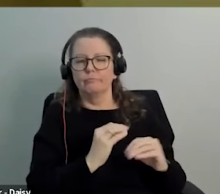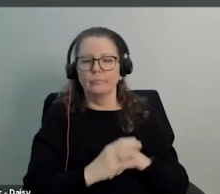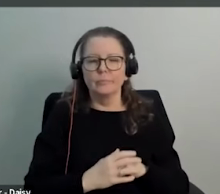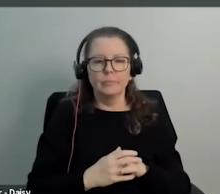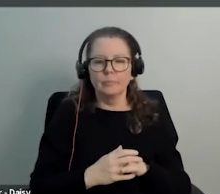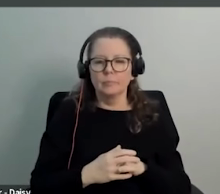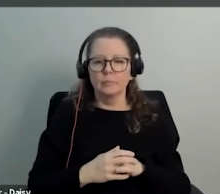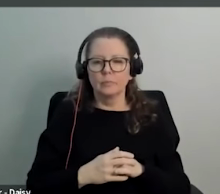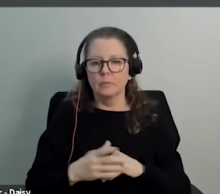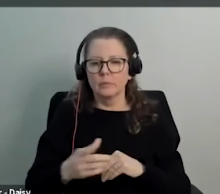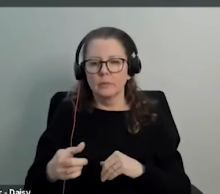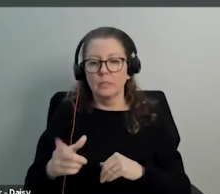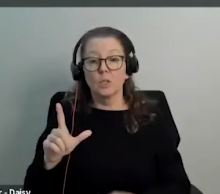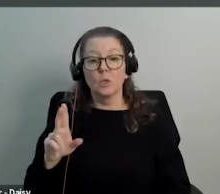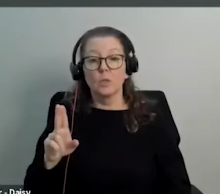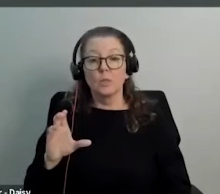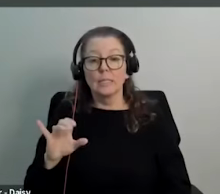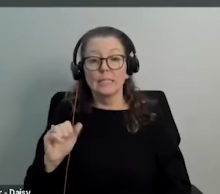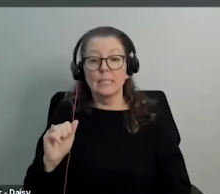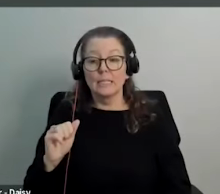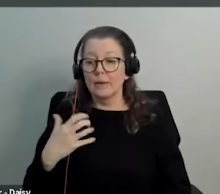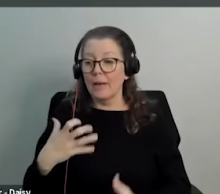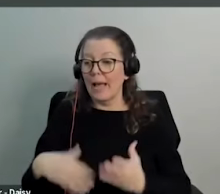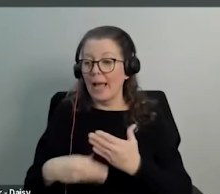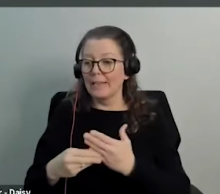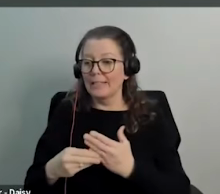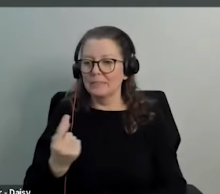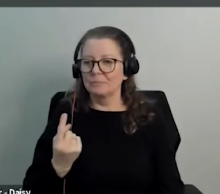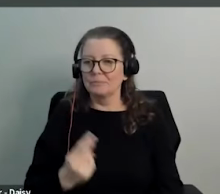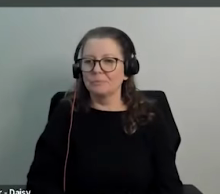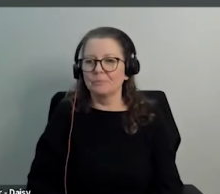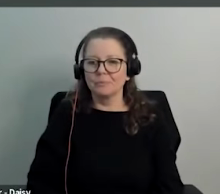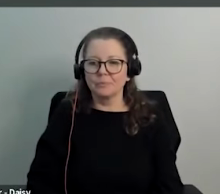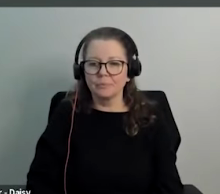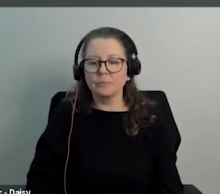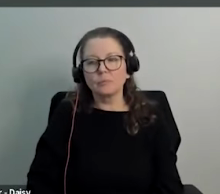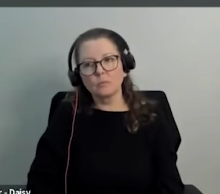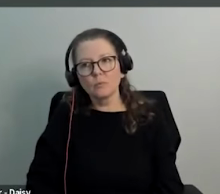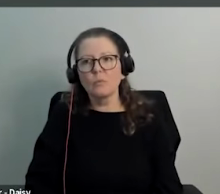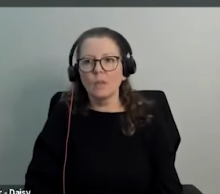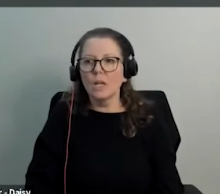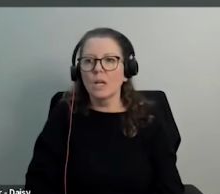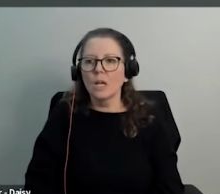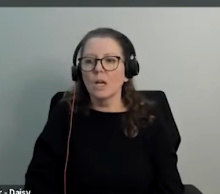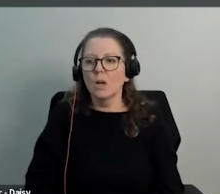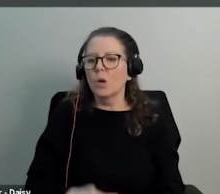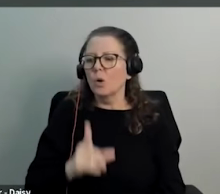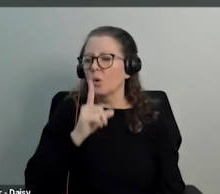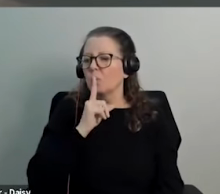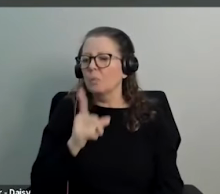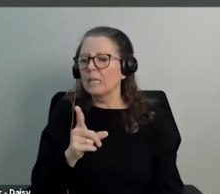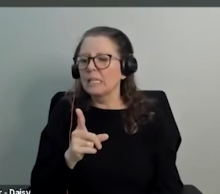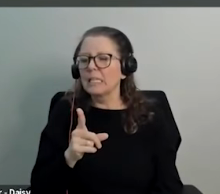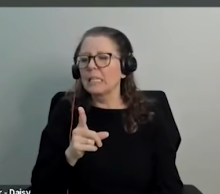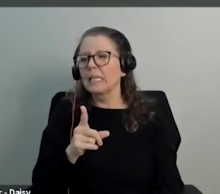And I wanna add something here. This is Lucia. So, and this is a pretty basic, I guess, example for me,